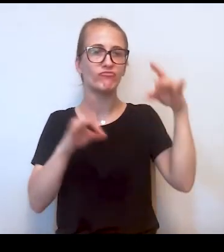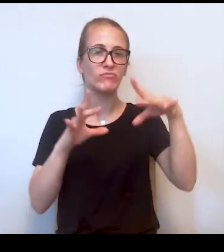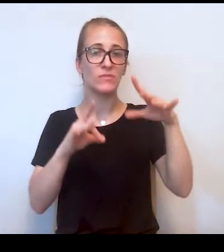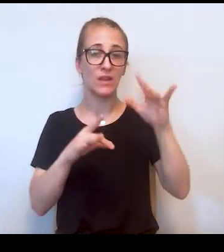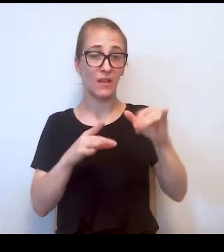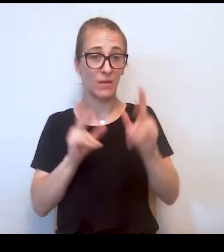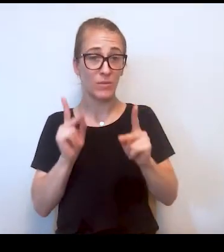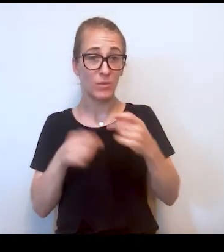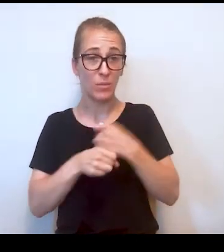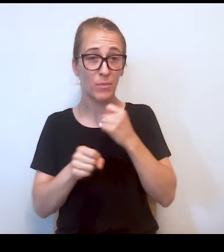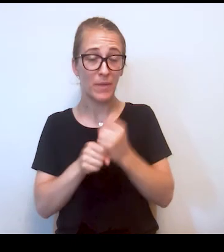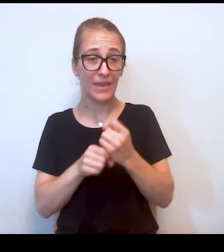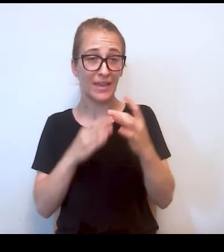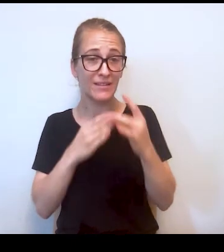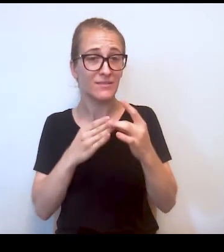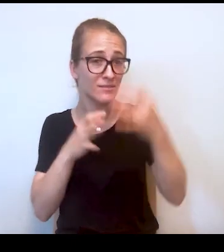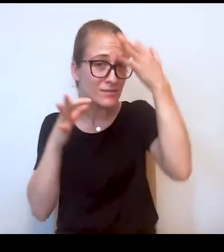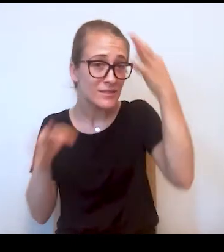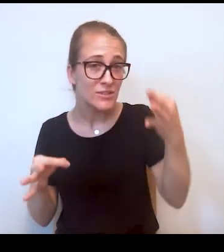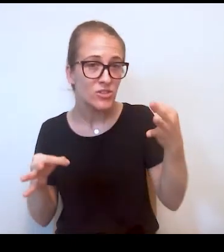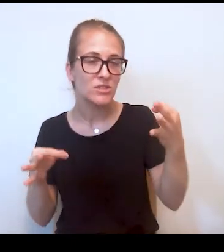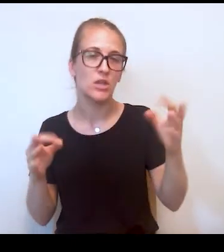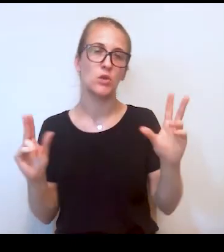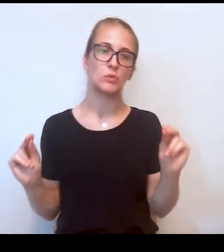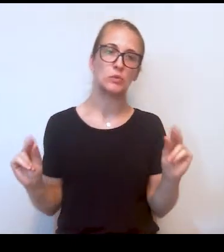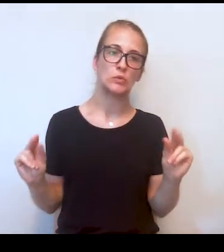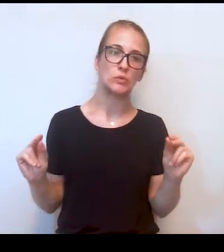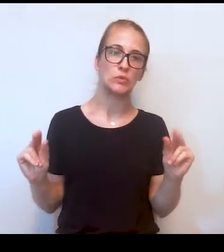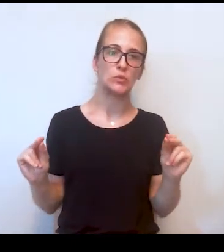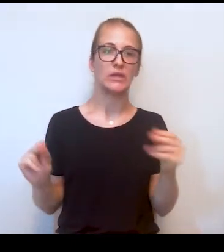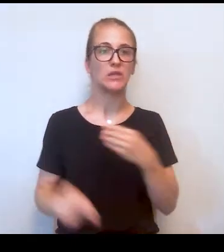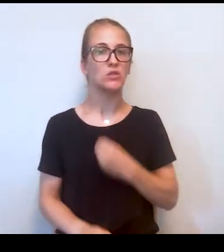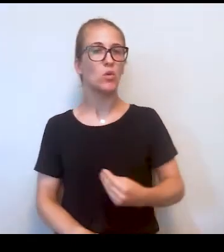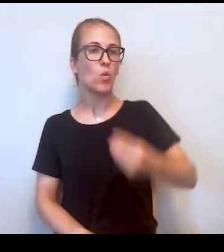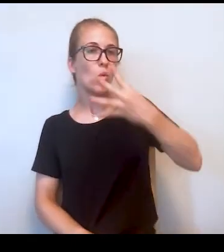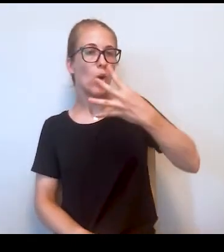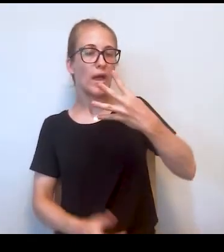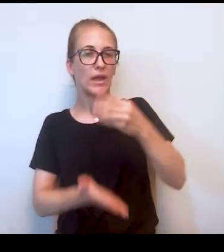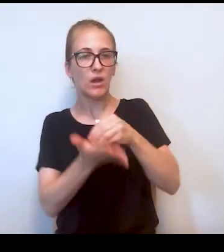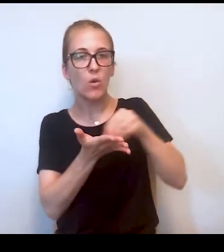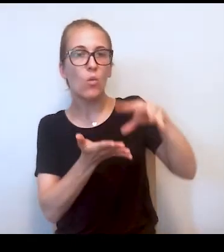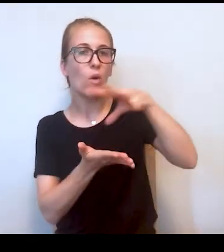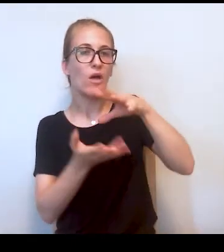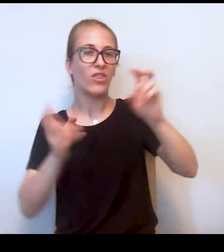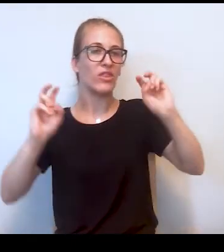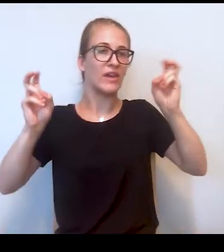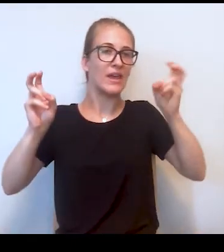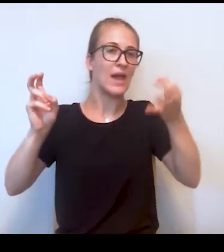"experts" and Instagram influencers who are controlling that narrative.